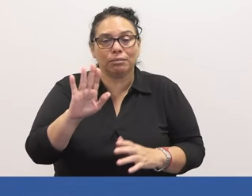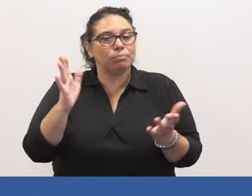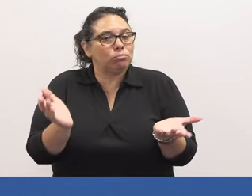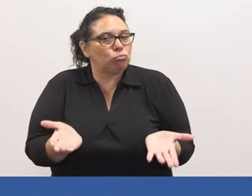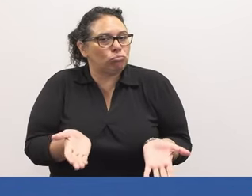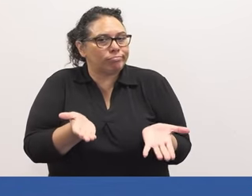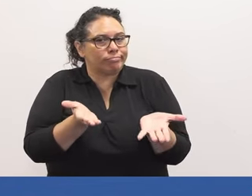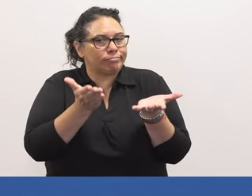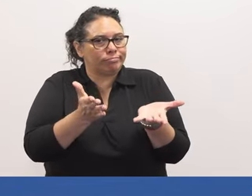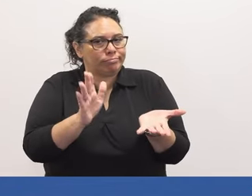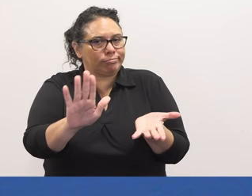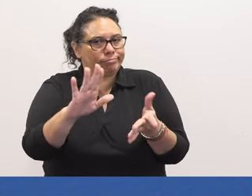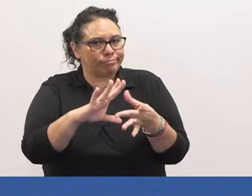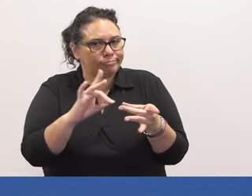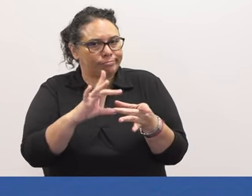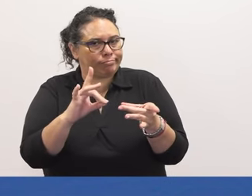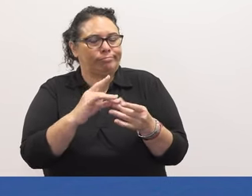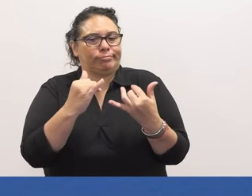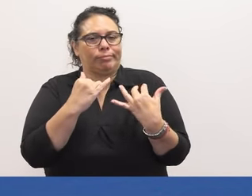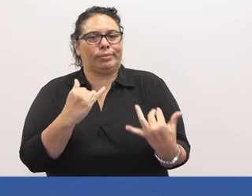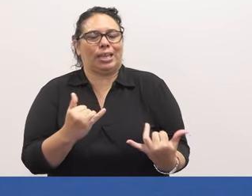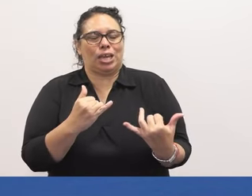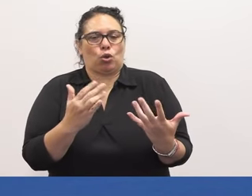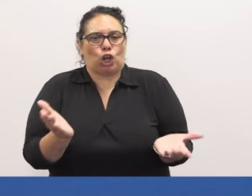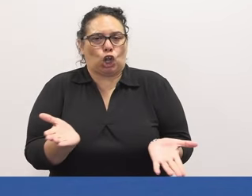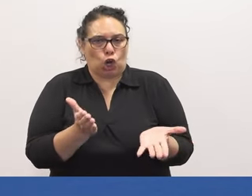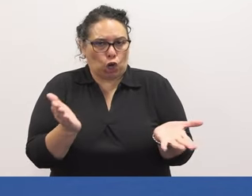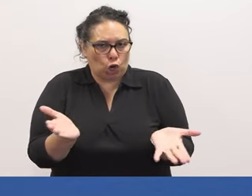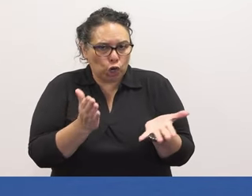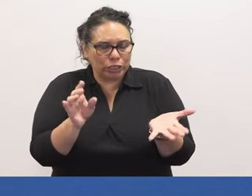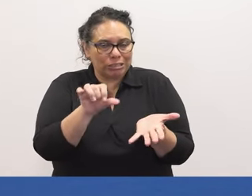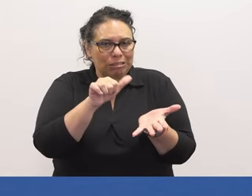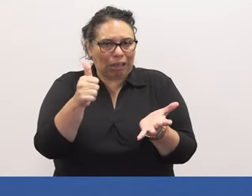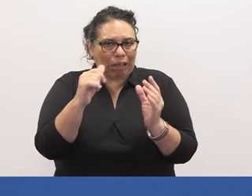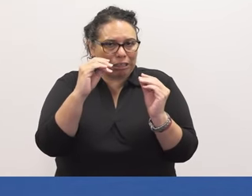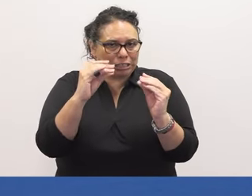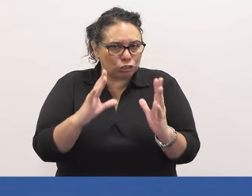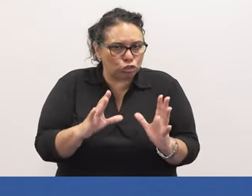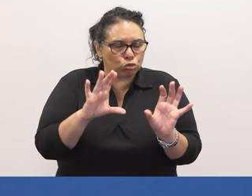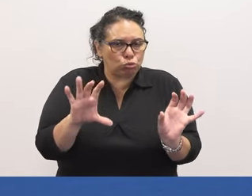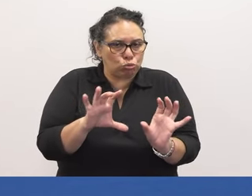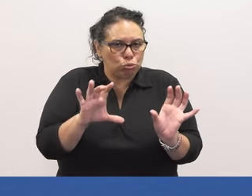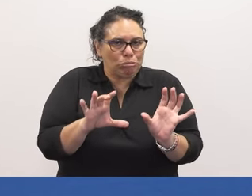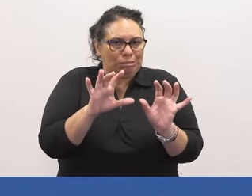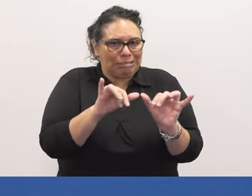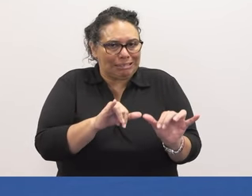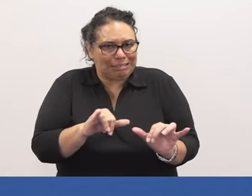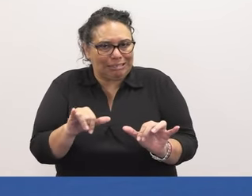we are encouraging other teachers to do the same. I appreciate how,